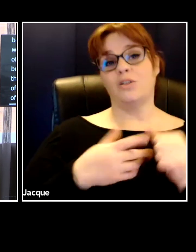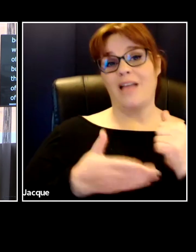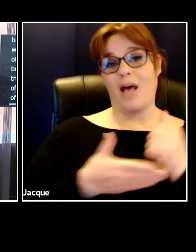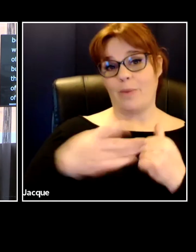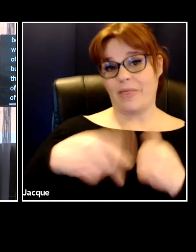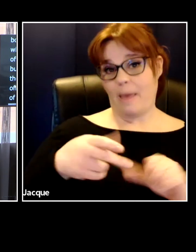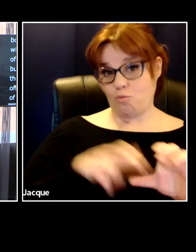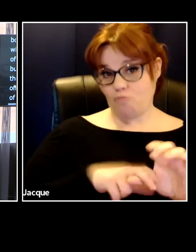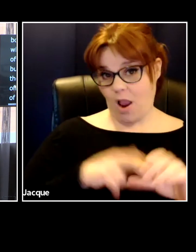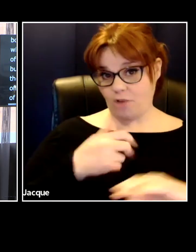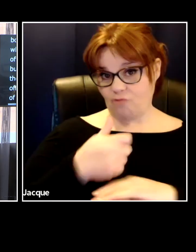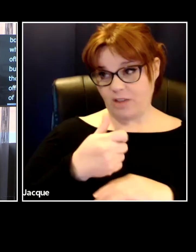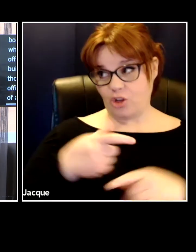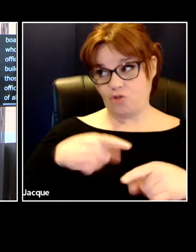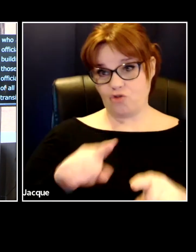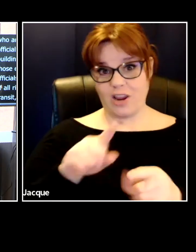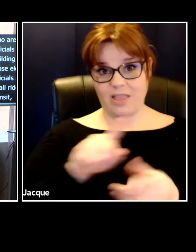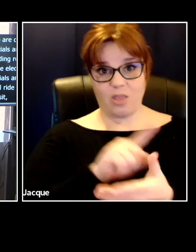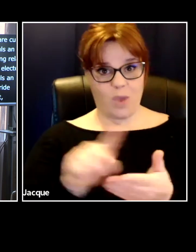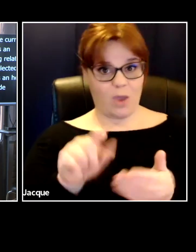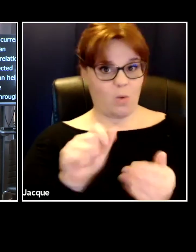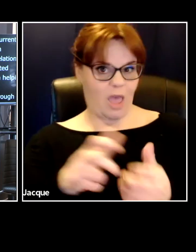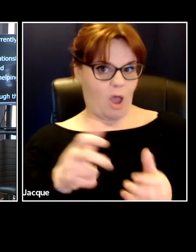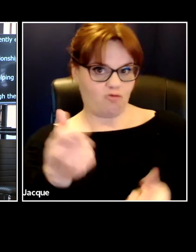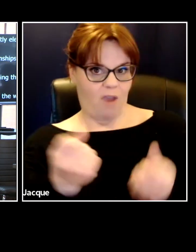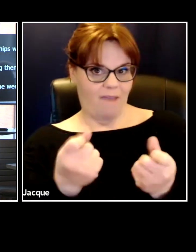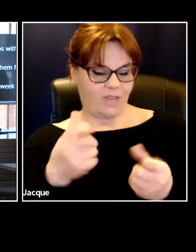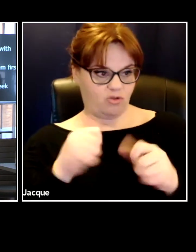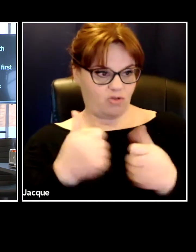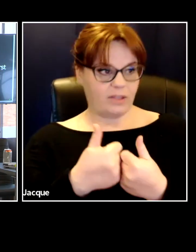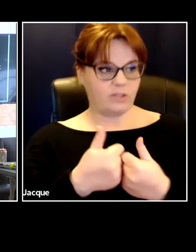through the week without driving challenge and also to sort of understand how much they don't